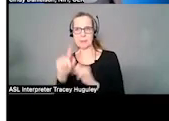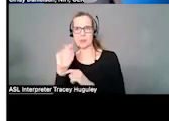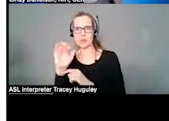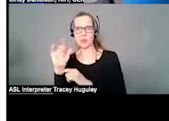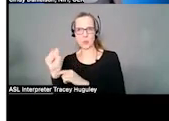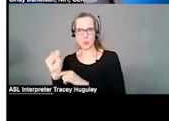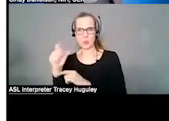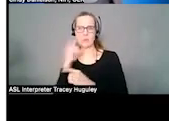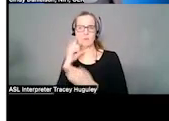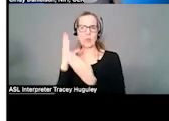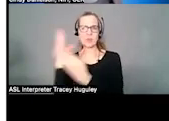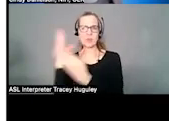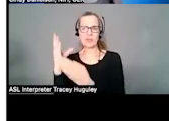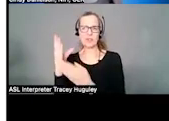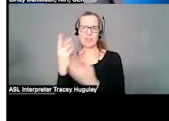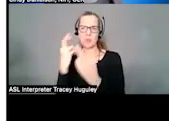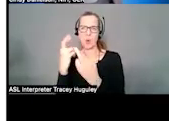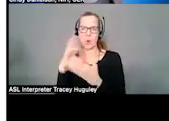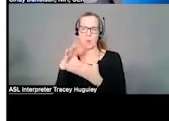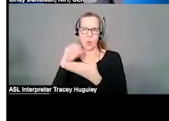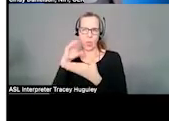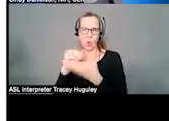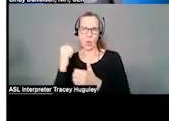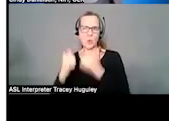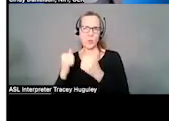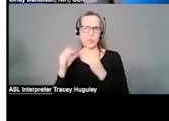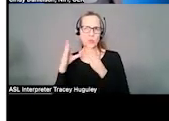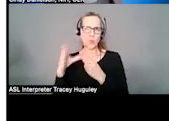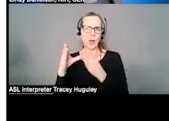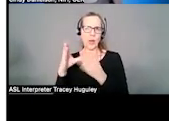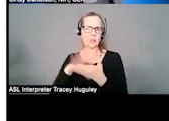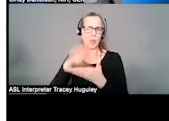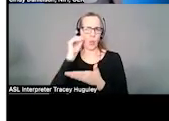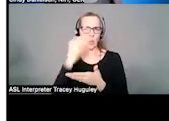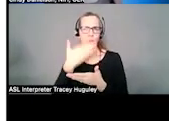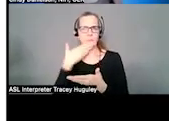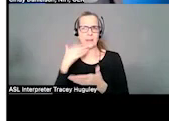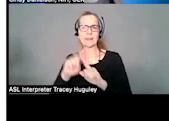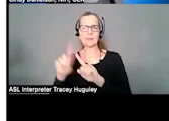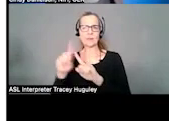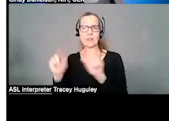And so we hope to learn from this what formats might work best for different areas of science that NIH supports.